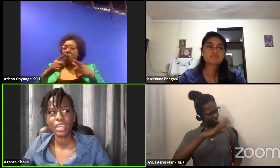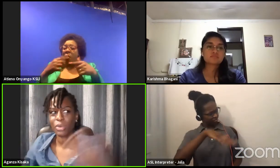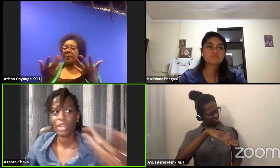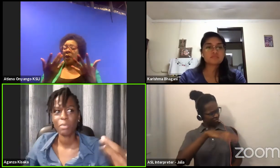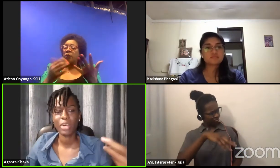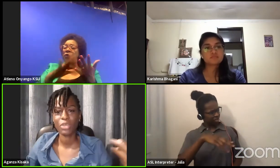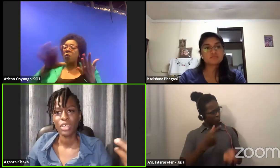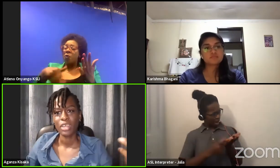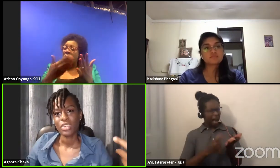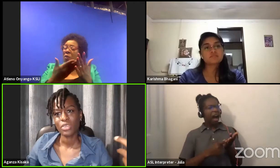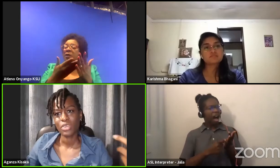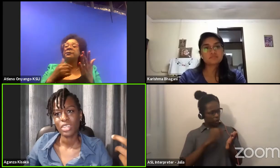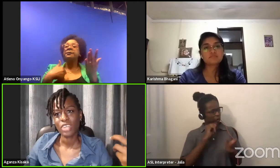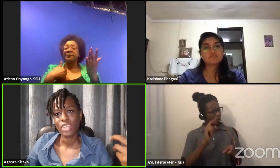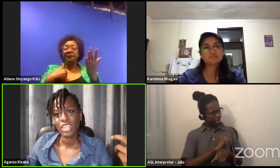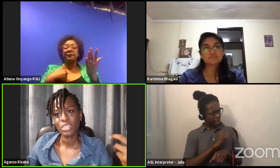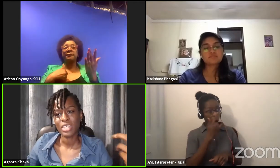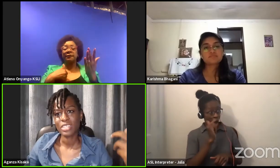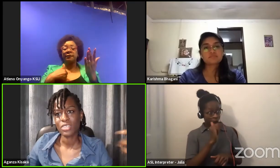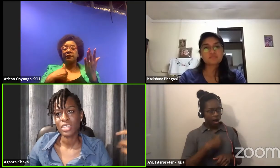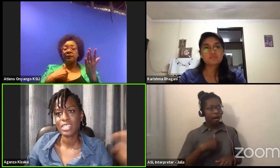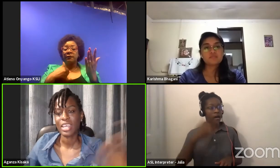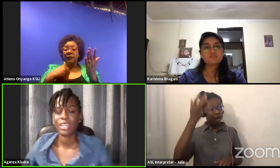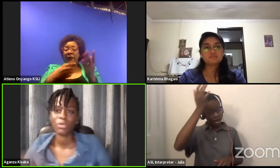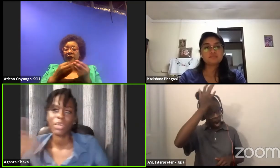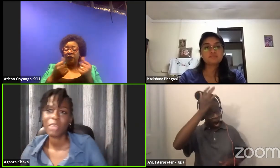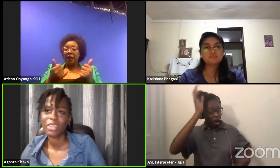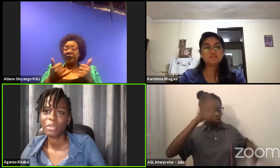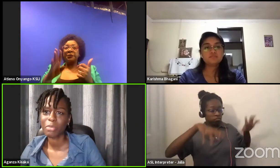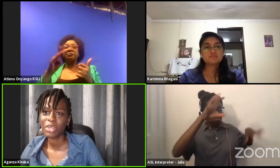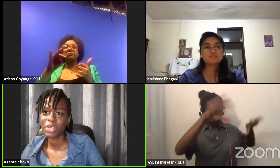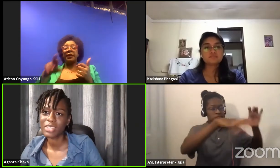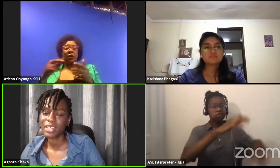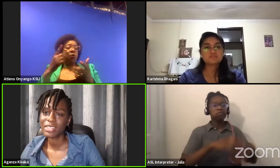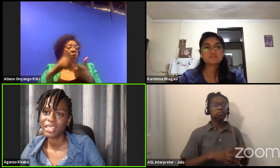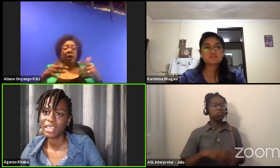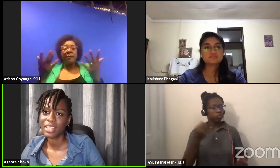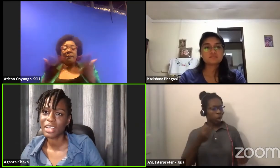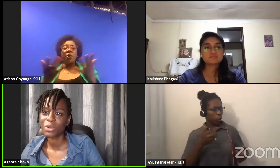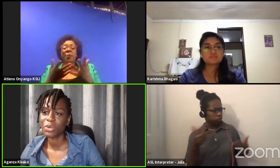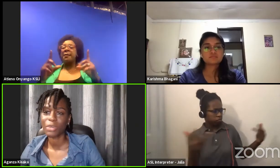and what about, you know the trash bins on this side? And what about the birds that I was thinking at that corner?